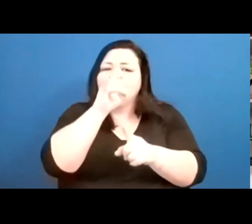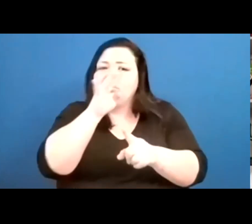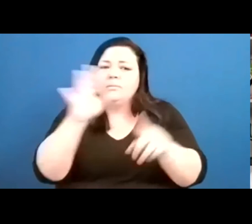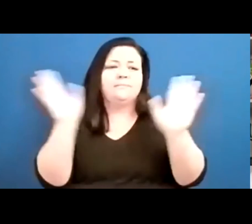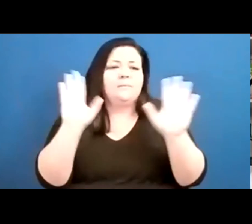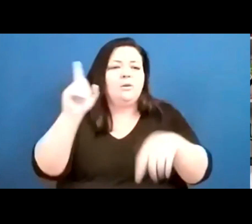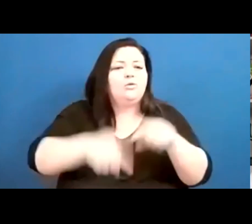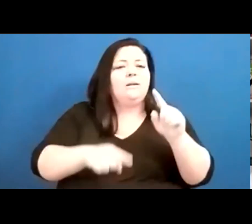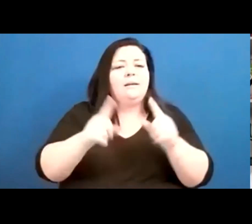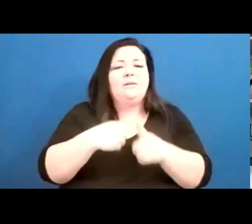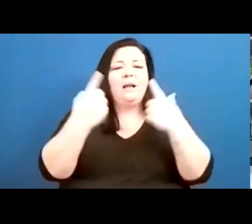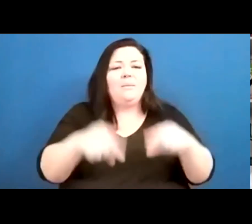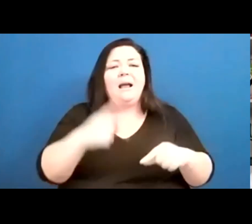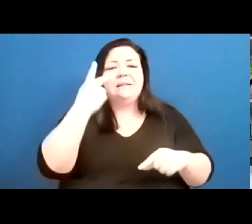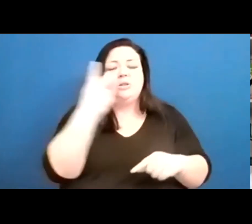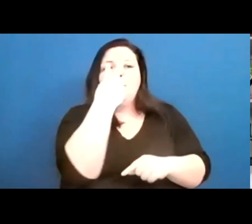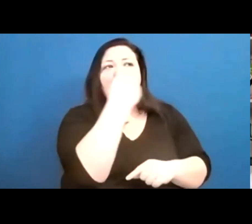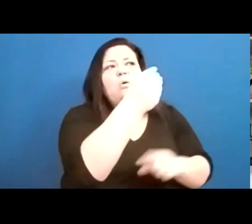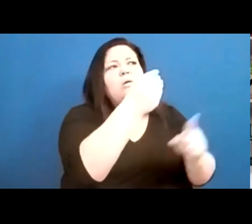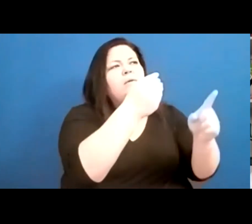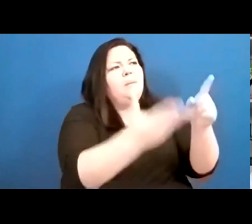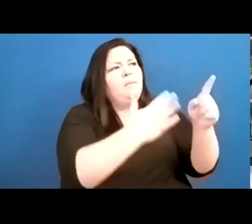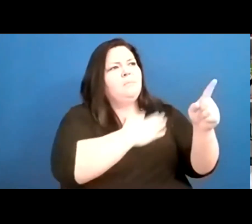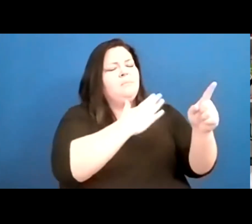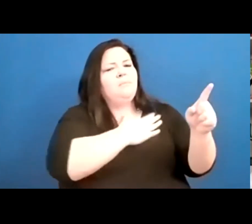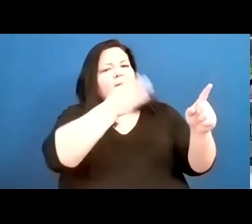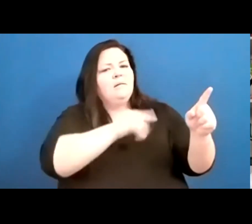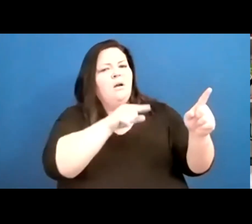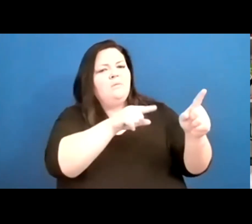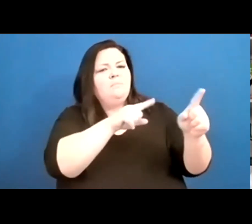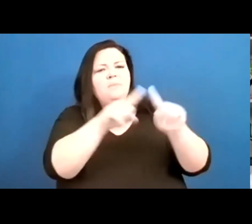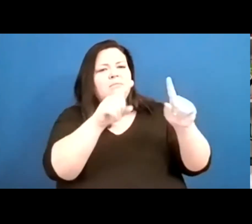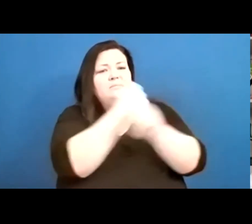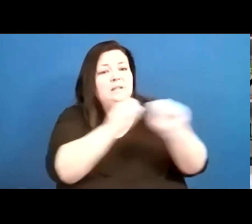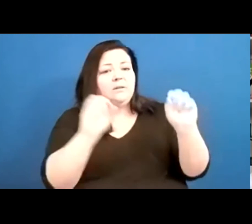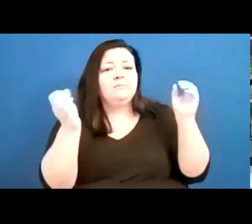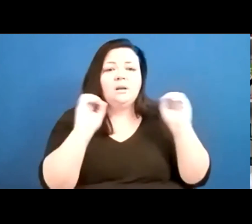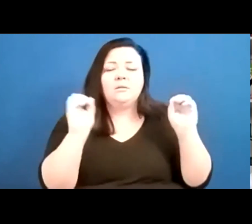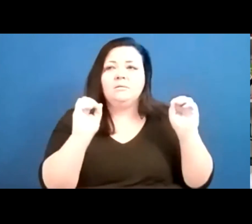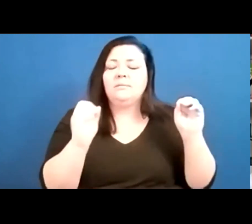until I thought the wolf a personal god, but there was /no salvation. My heart did not just fill;